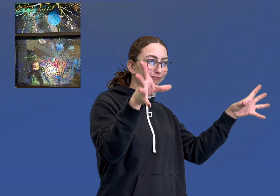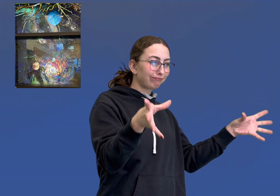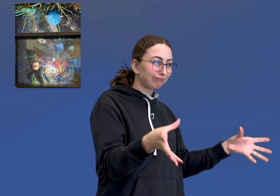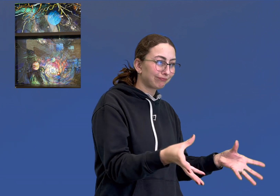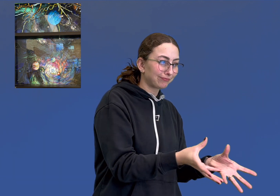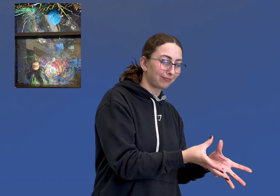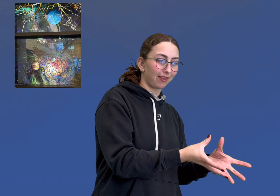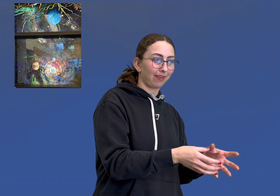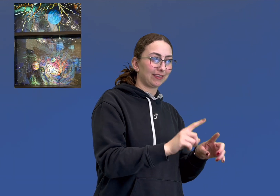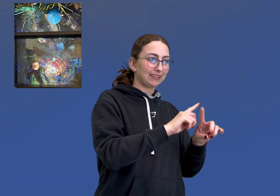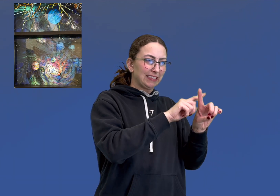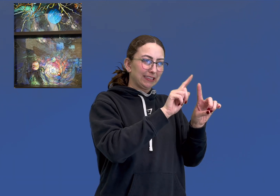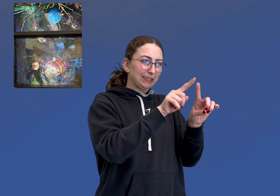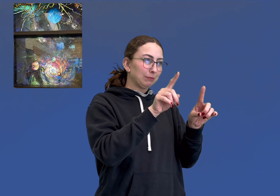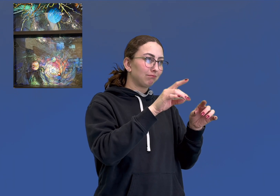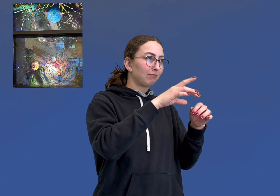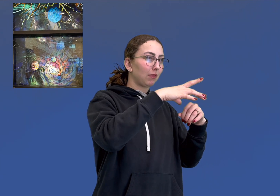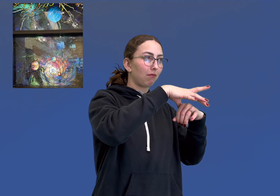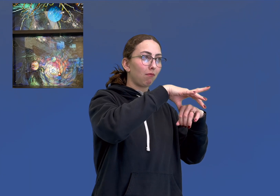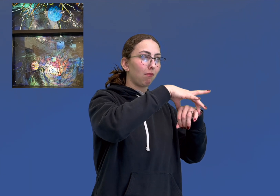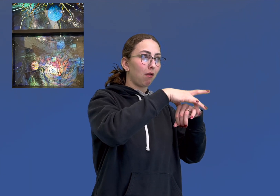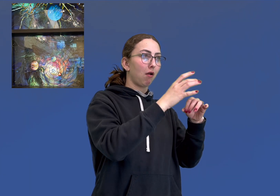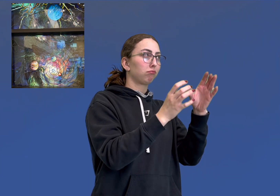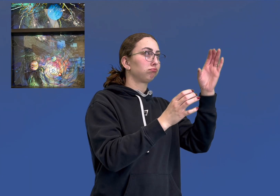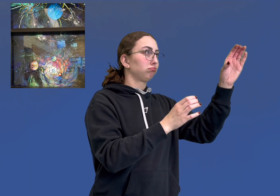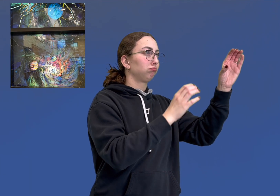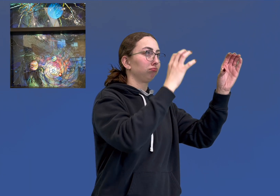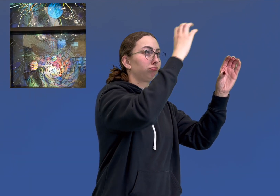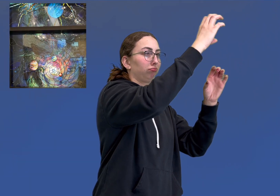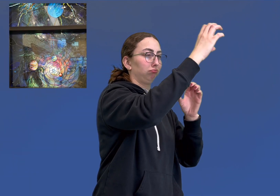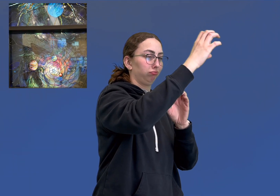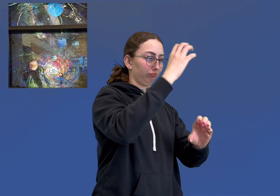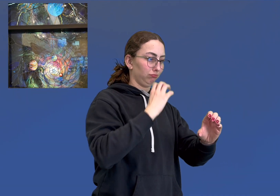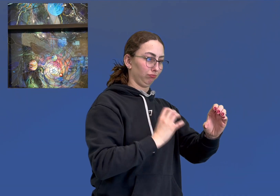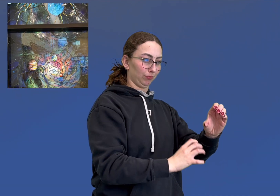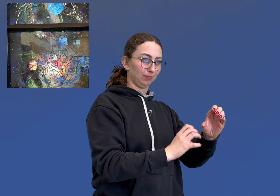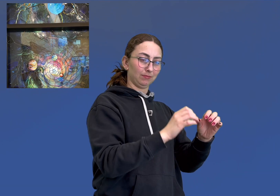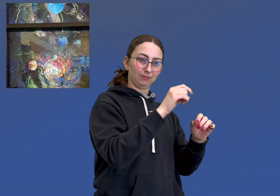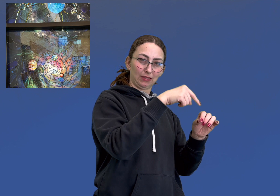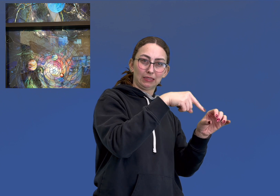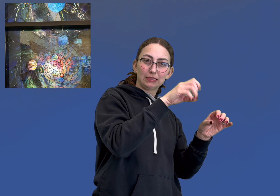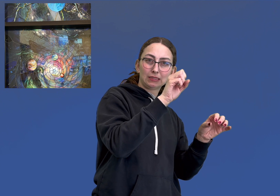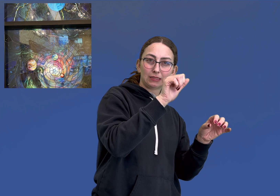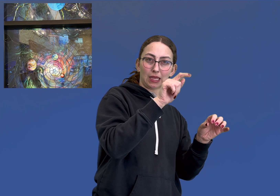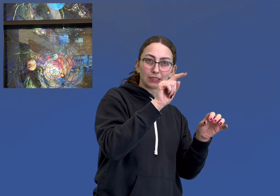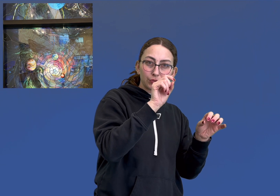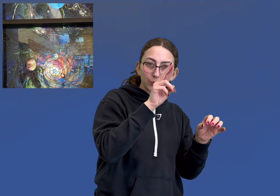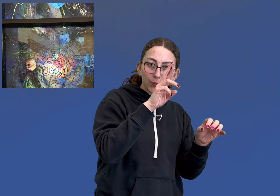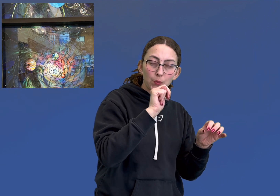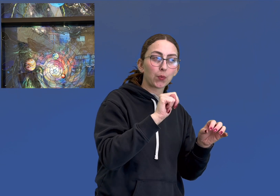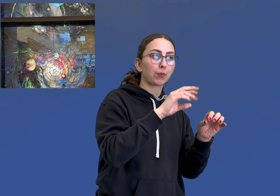and shows different planets arranged For example, the planet Saturn is shown